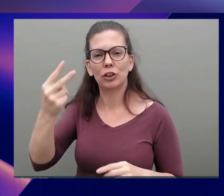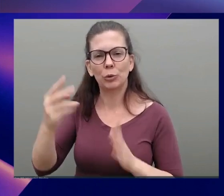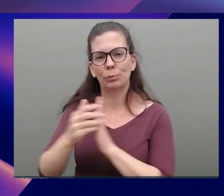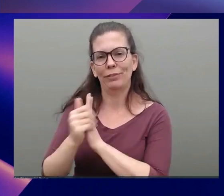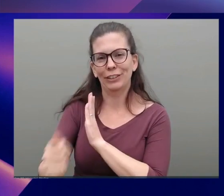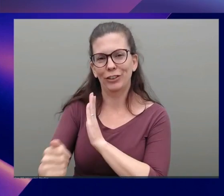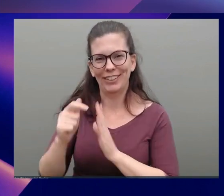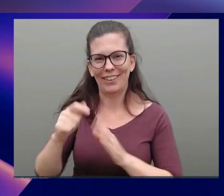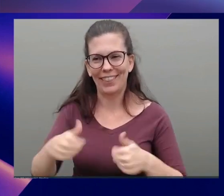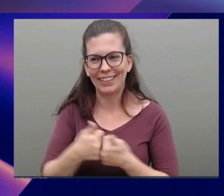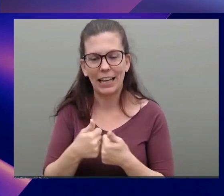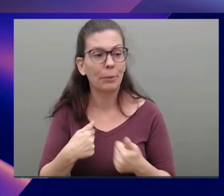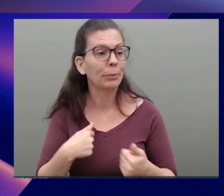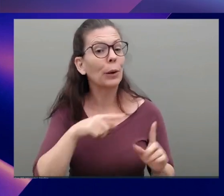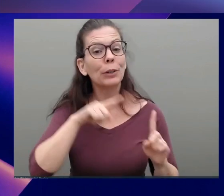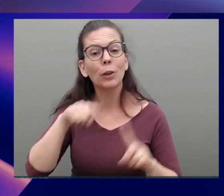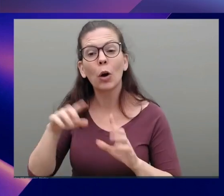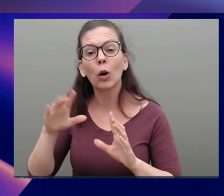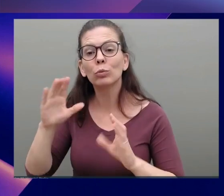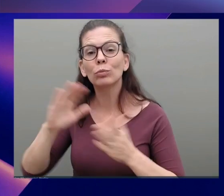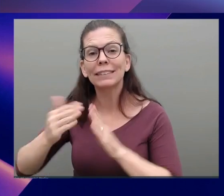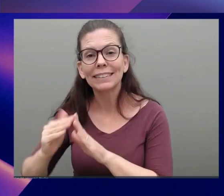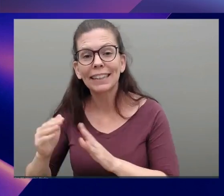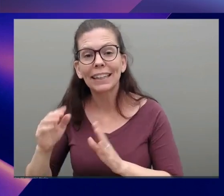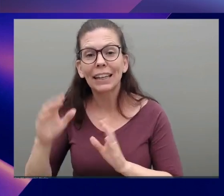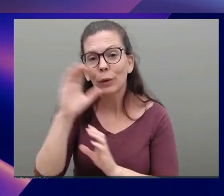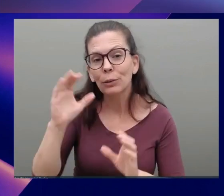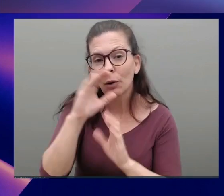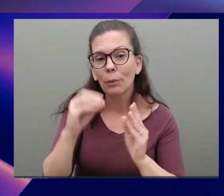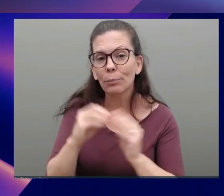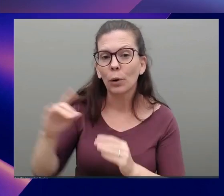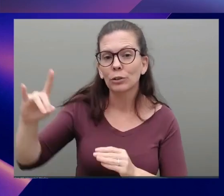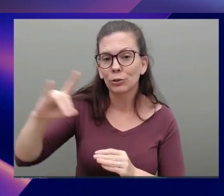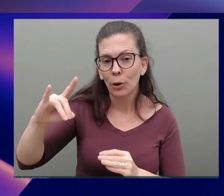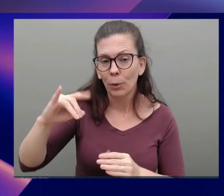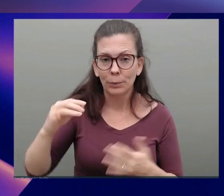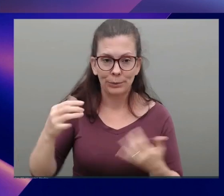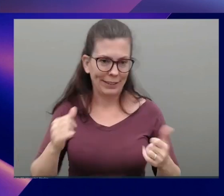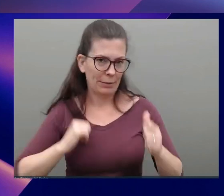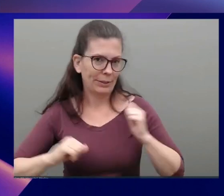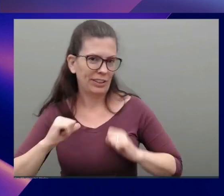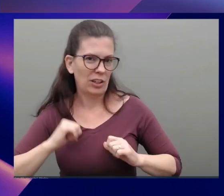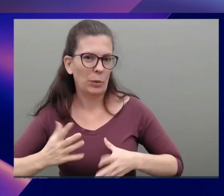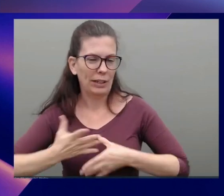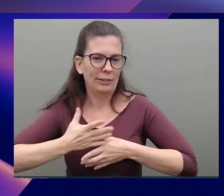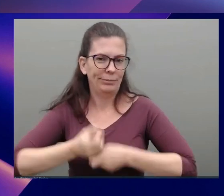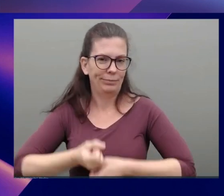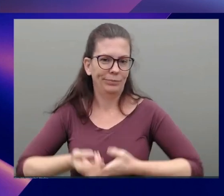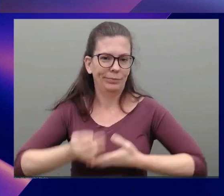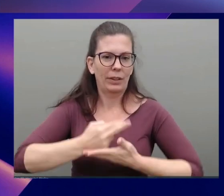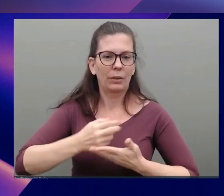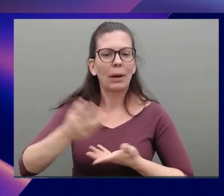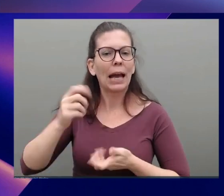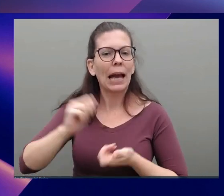and we can explore more drones. Today's episode is all about recapping by interacting with the drones and the pets, right?